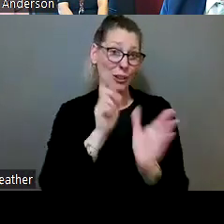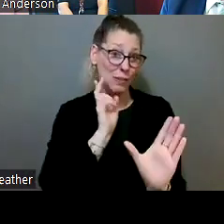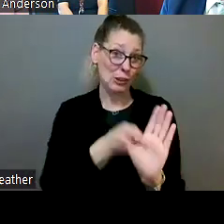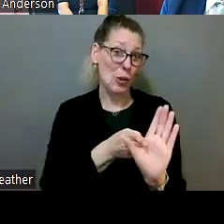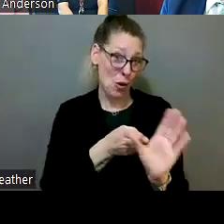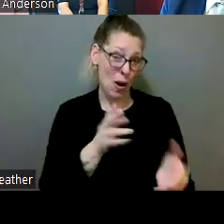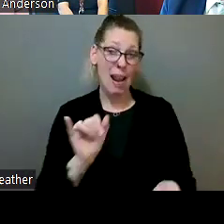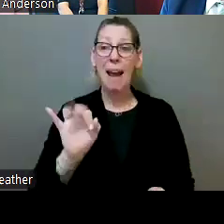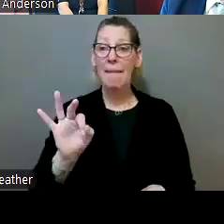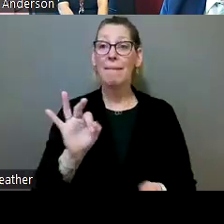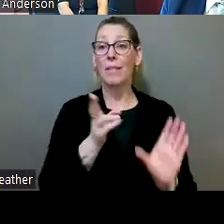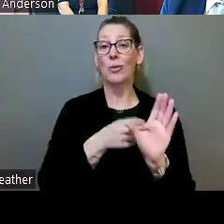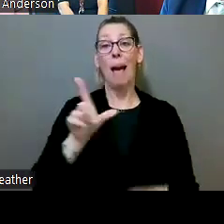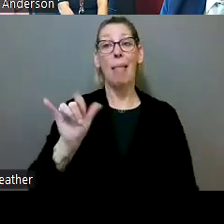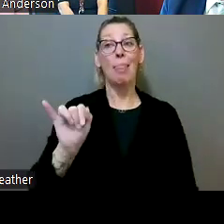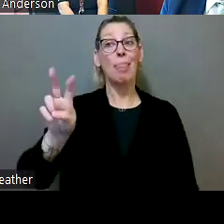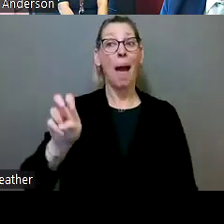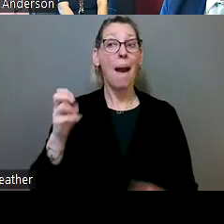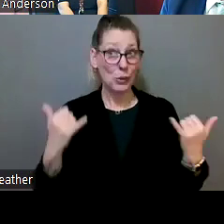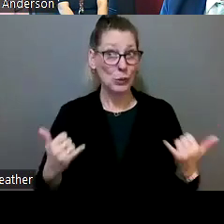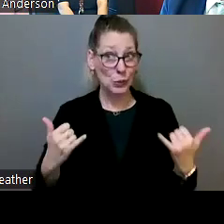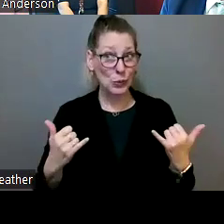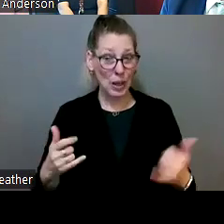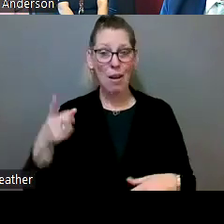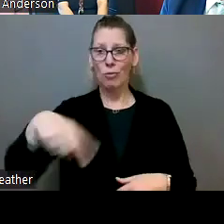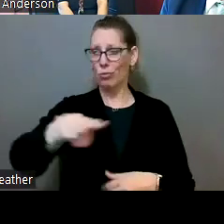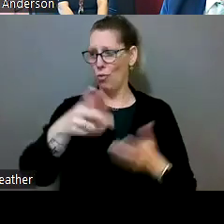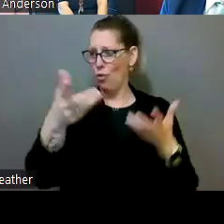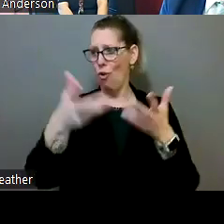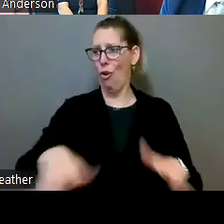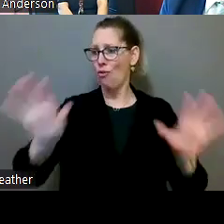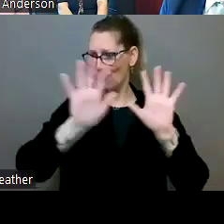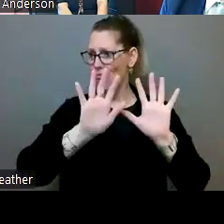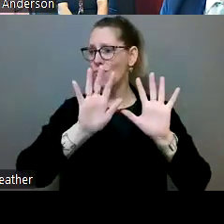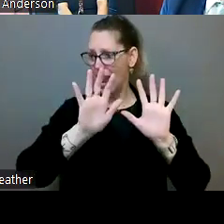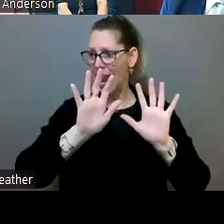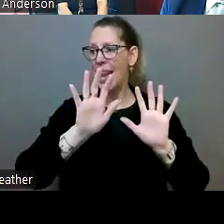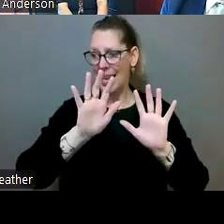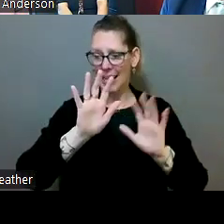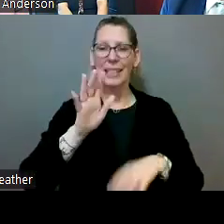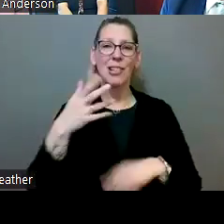you joined live today uh you already um you've been registered but just for this